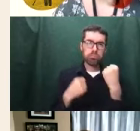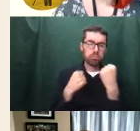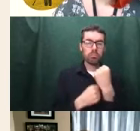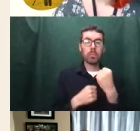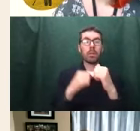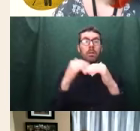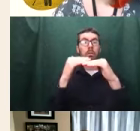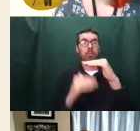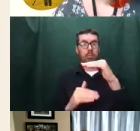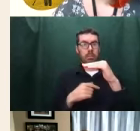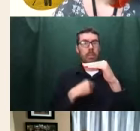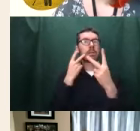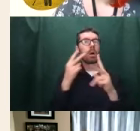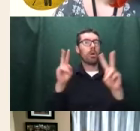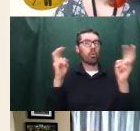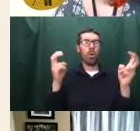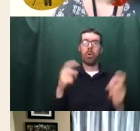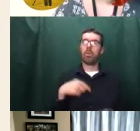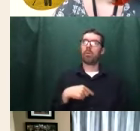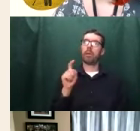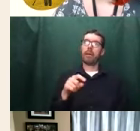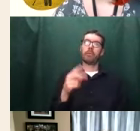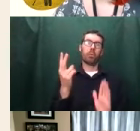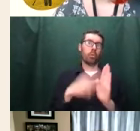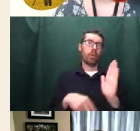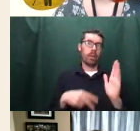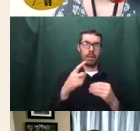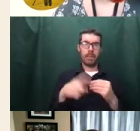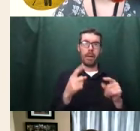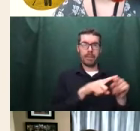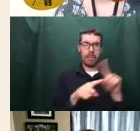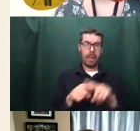saw and I'm, like, oh, I have to read this for interdependence. It says we know no person